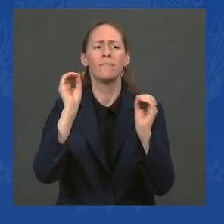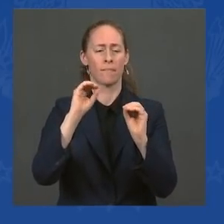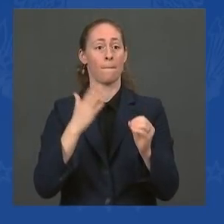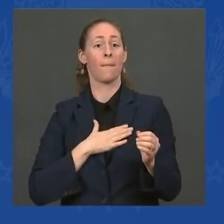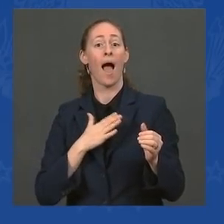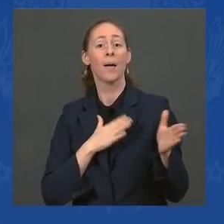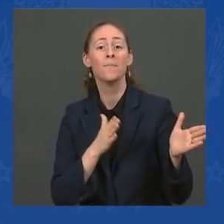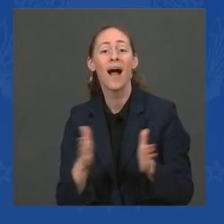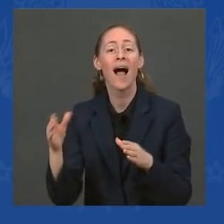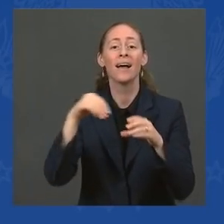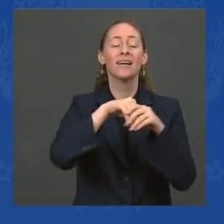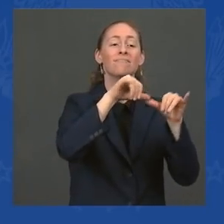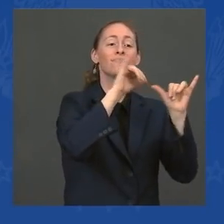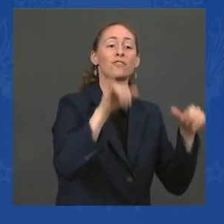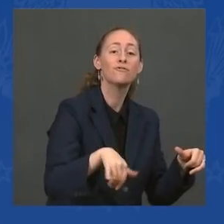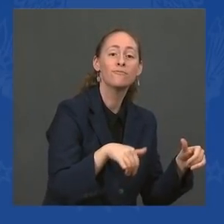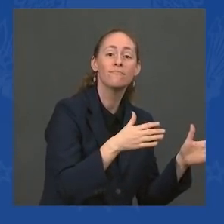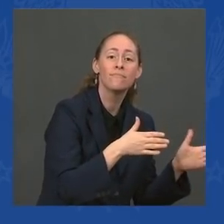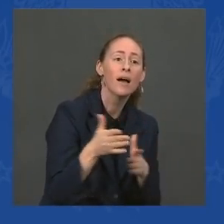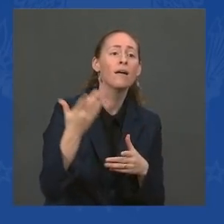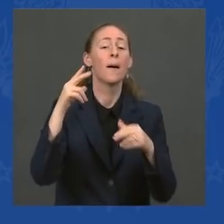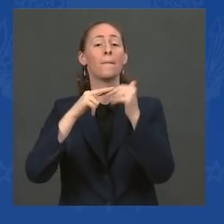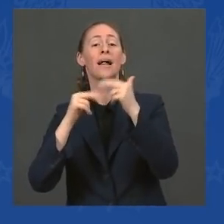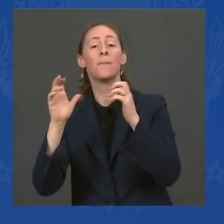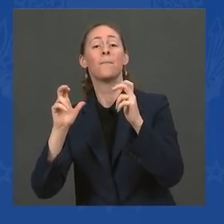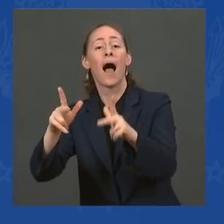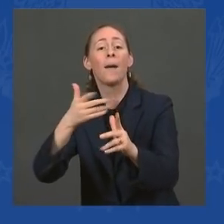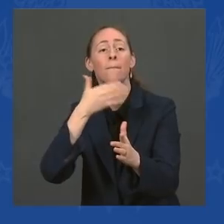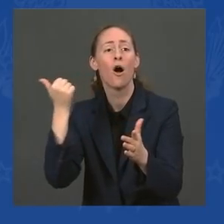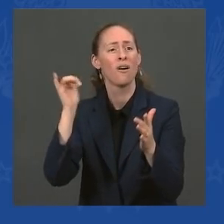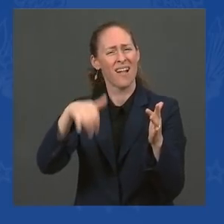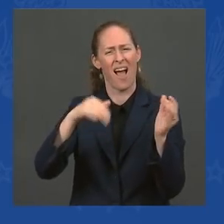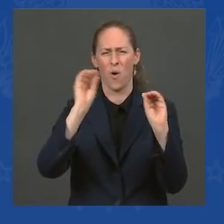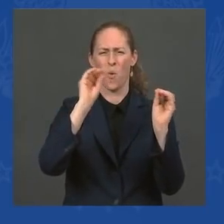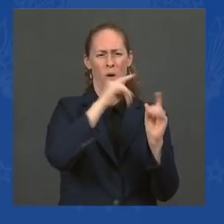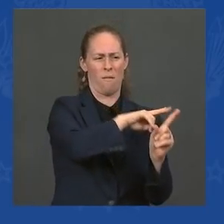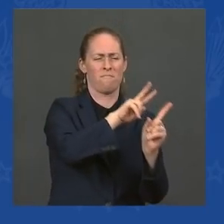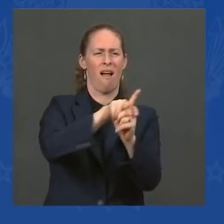or building back better, both of which are paid for but they're not even in -- in the queue right now.